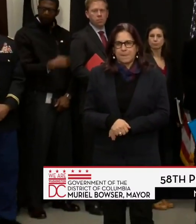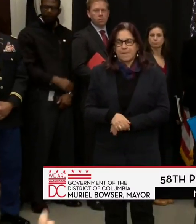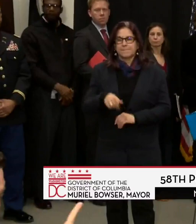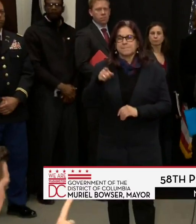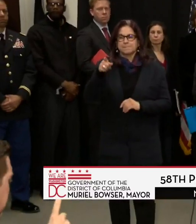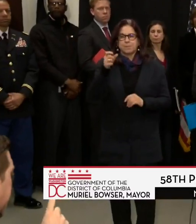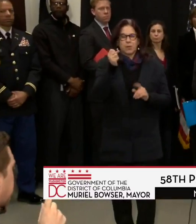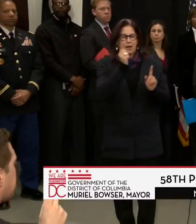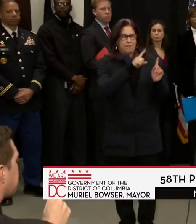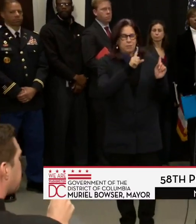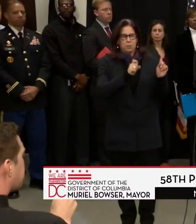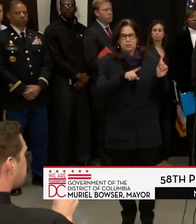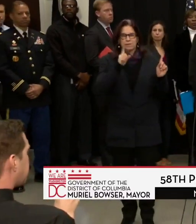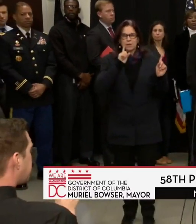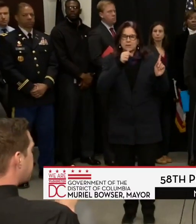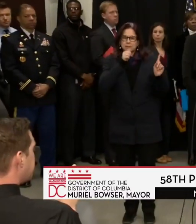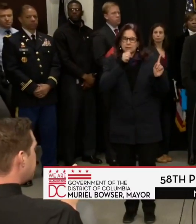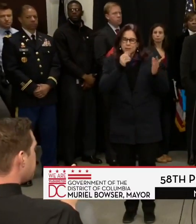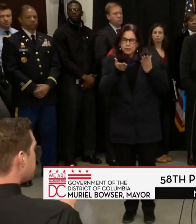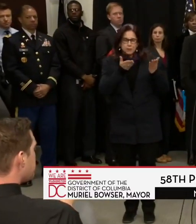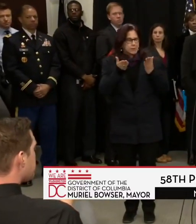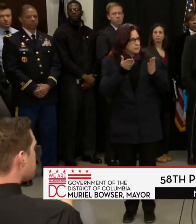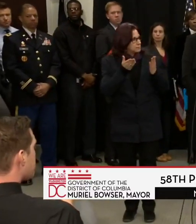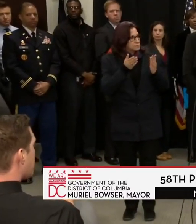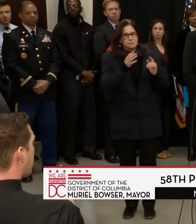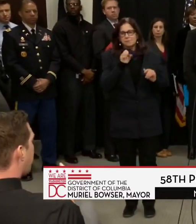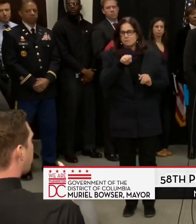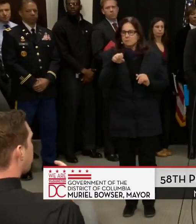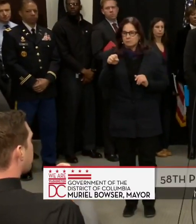HOMELAND SECURITY IF YOU COULD, WHAT DID SECRET SERVICE LEARN